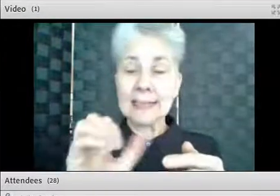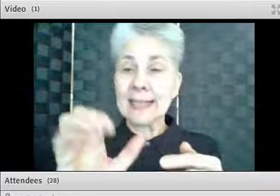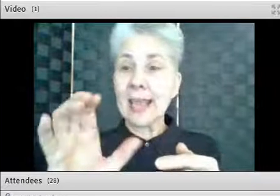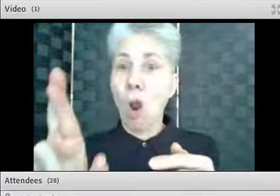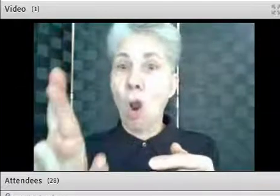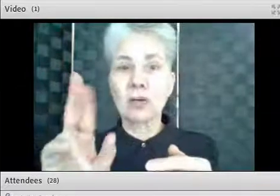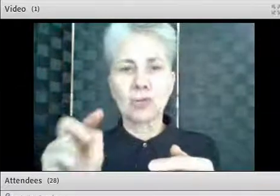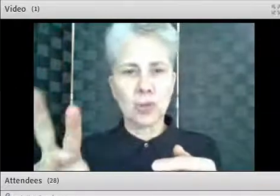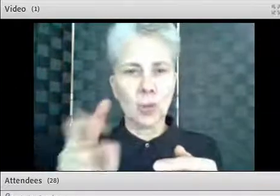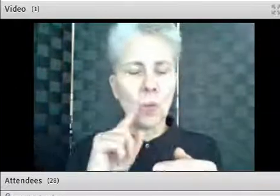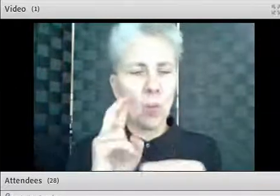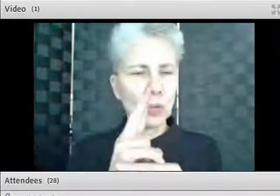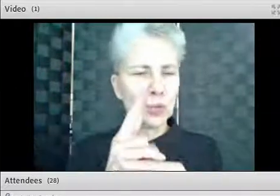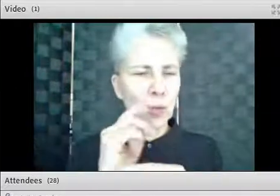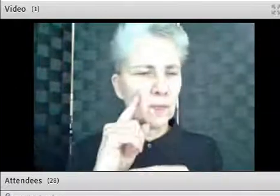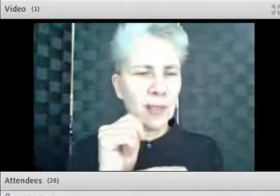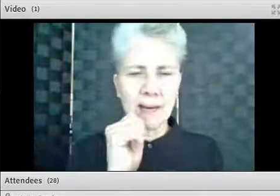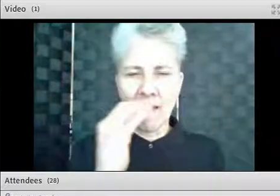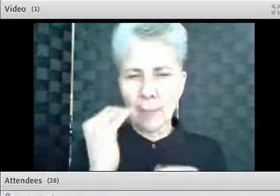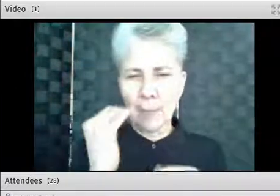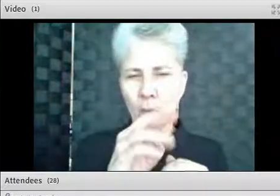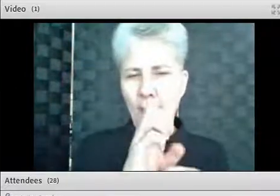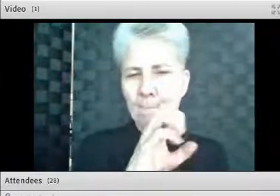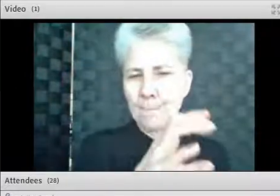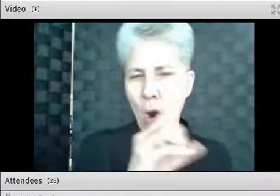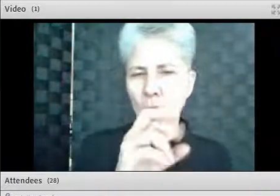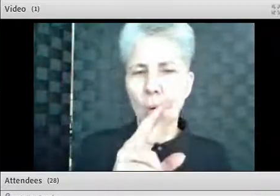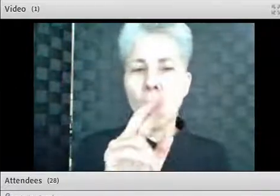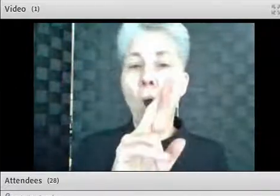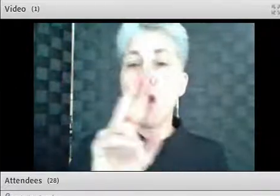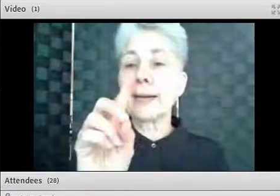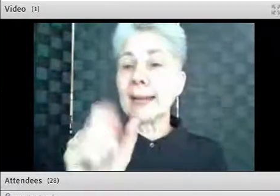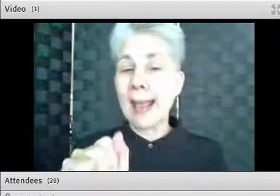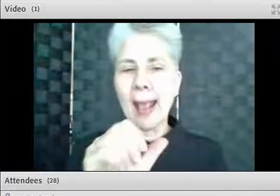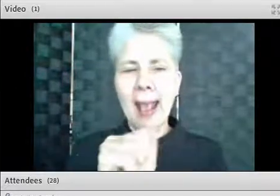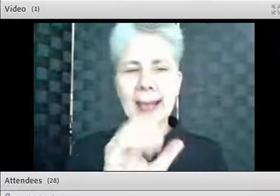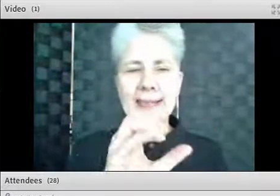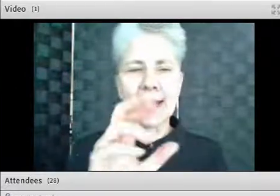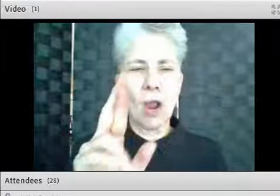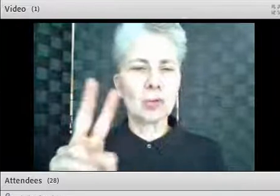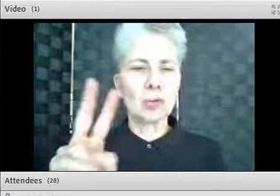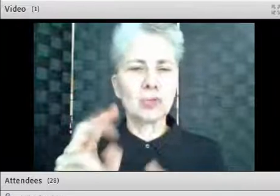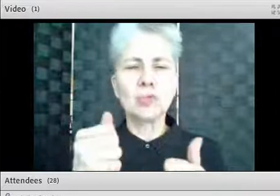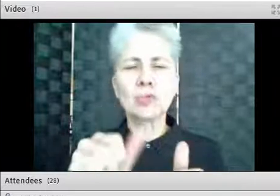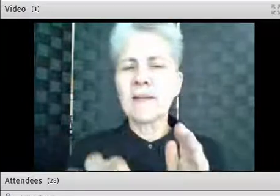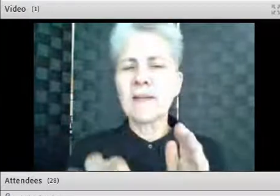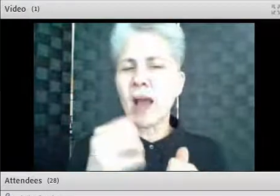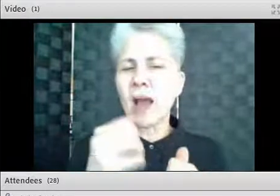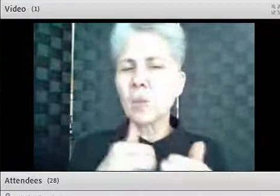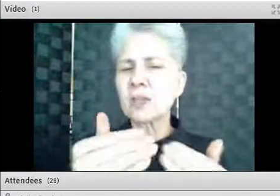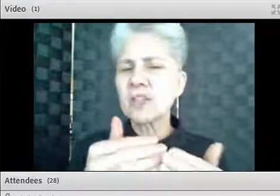For those who are not familiar with MARC or RDA or AARC2, just trying to find whatever the publication date is, okay?